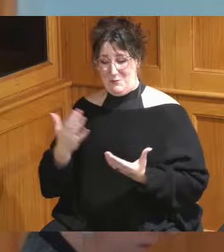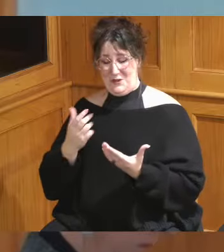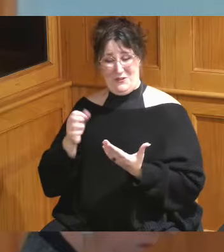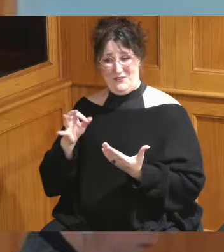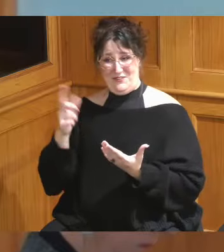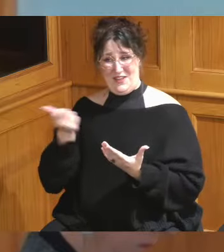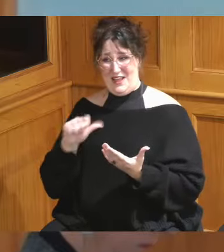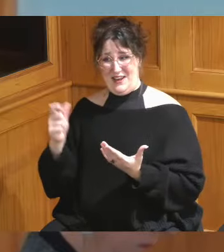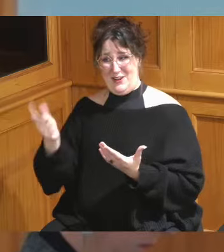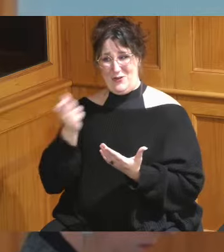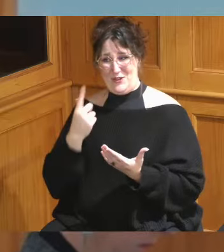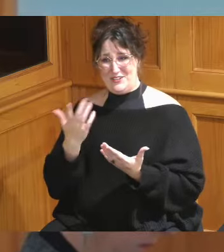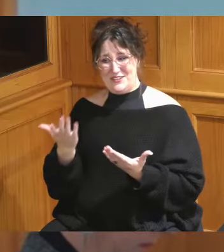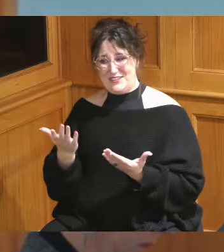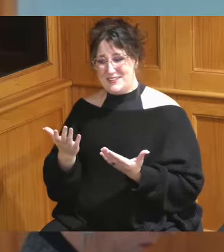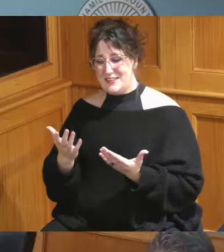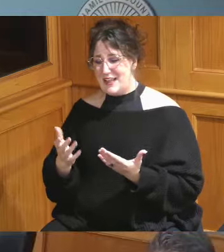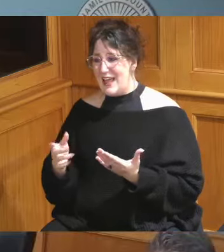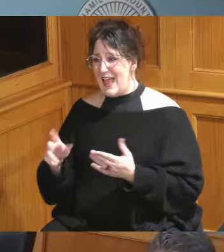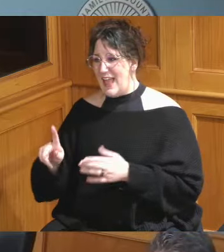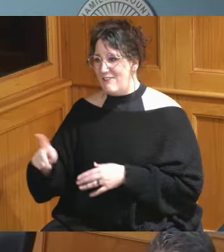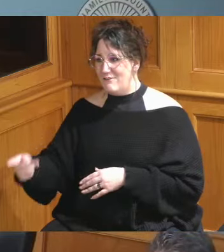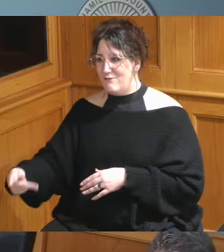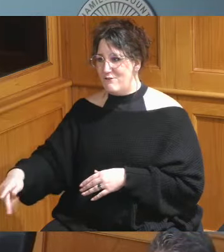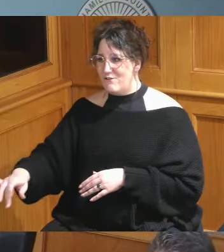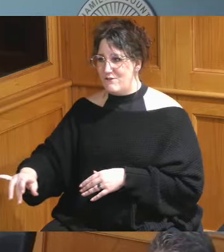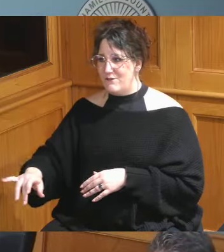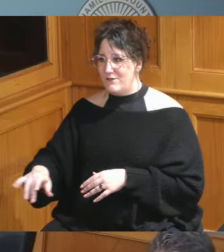great. Thank you very much. Thanks for coming in. All right. Commissioners,